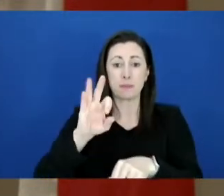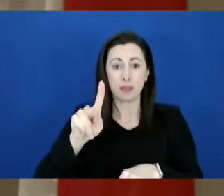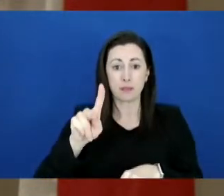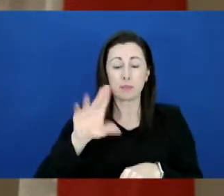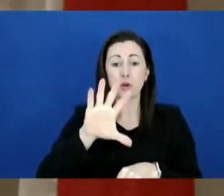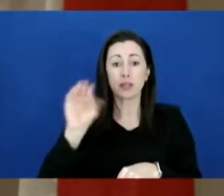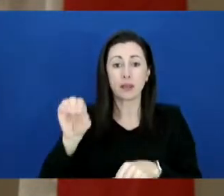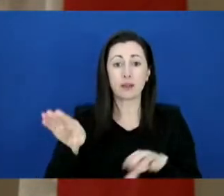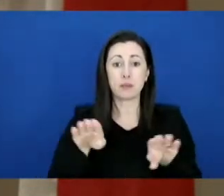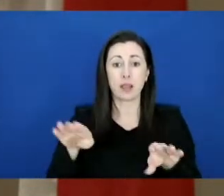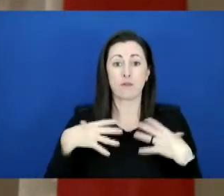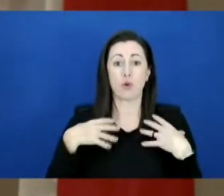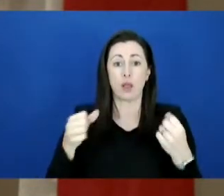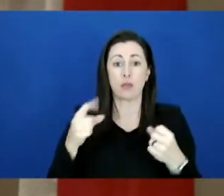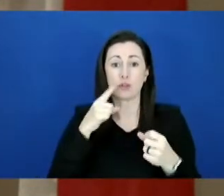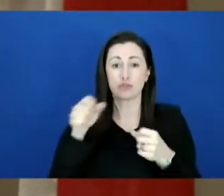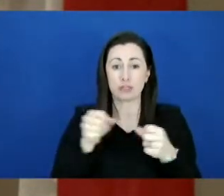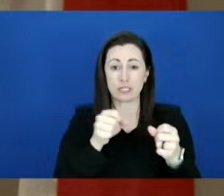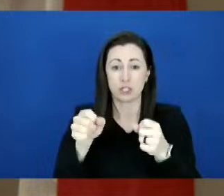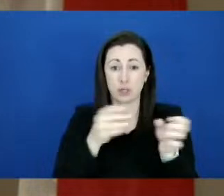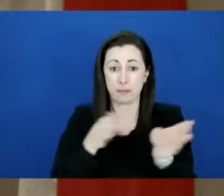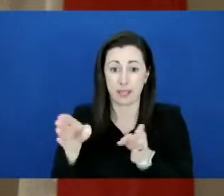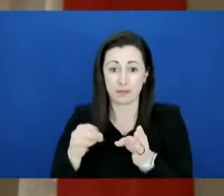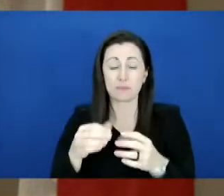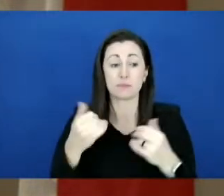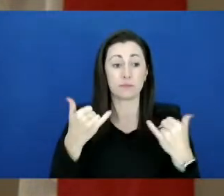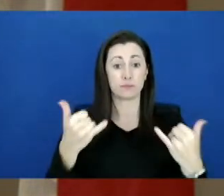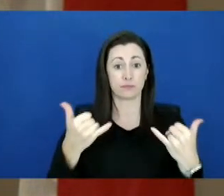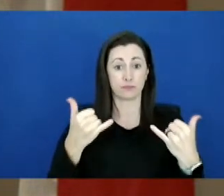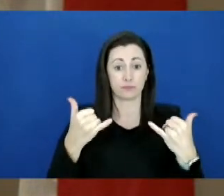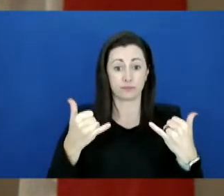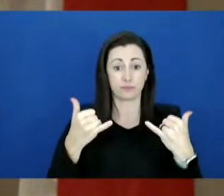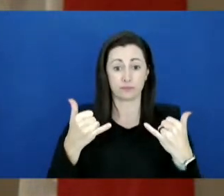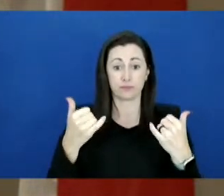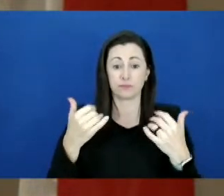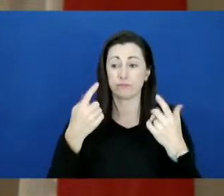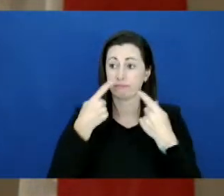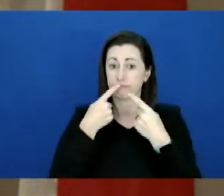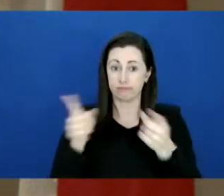SUPPORTS THROUGH IMPLEMENTATION OF THE MECKLENBURG COUNTY